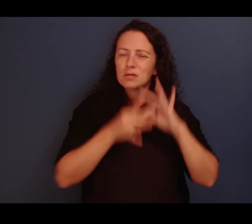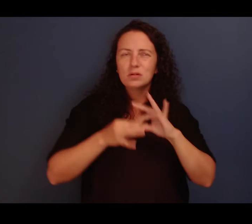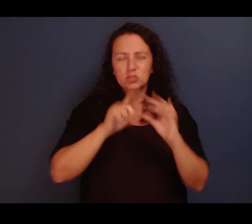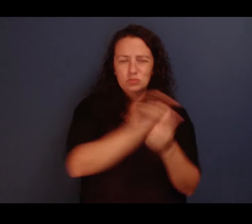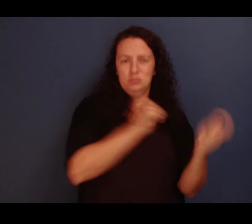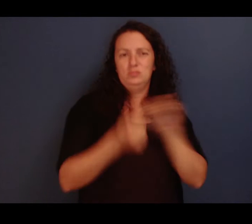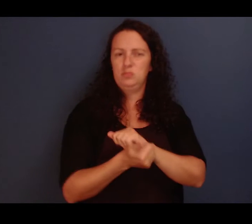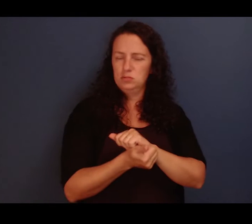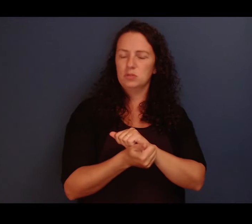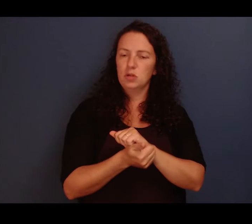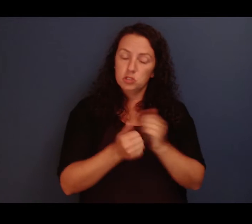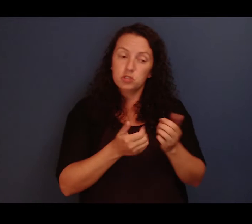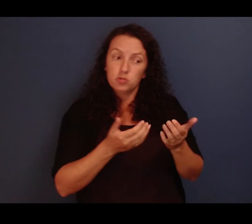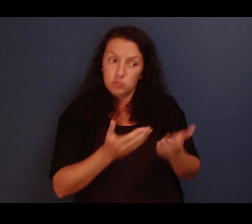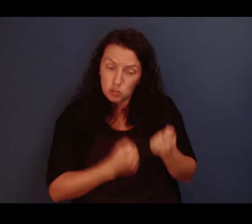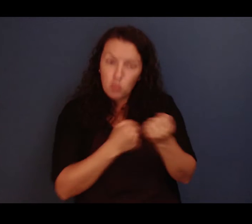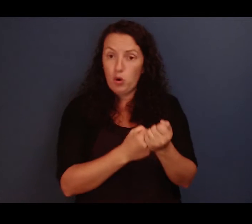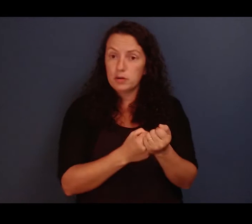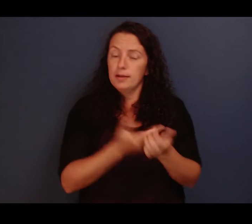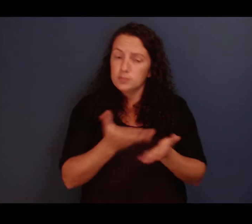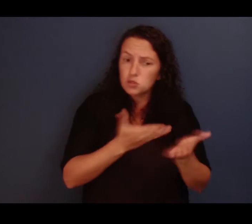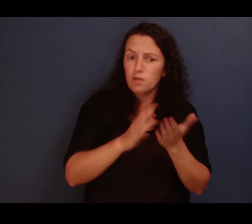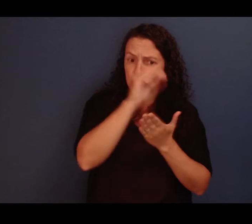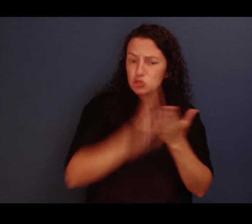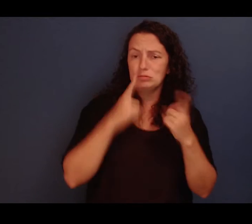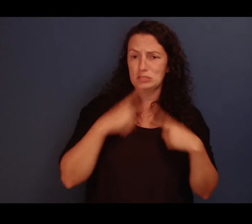in support, and in service to equitable student success.